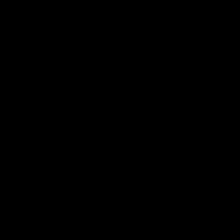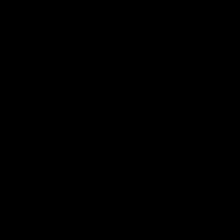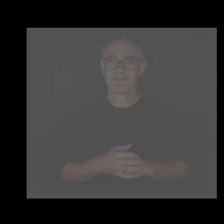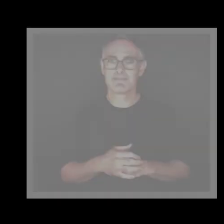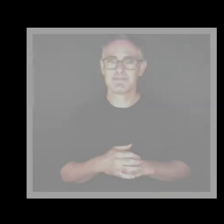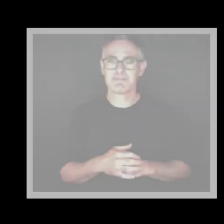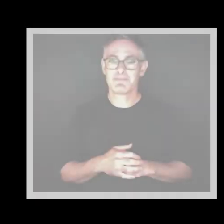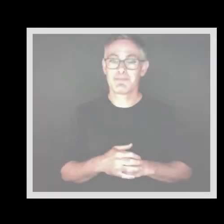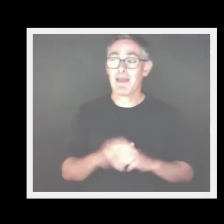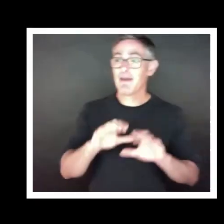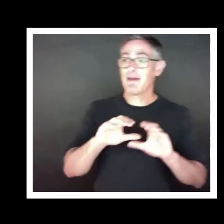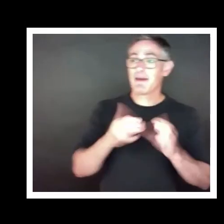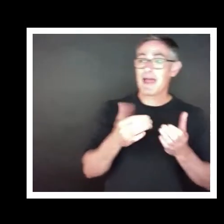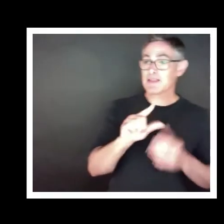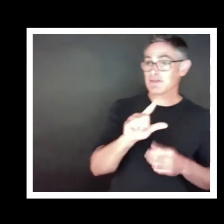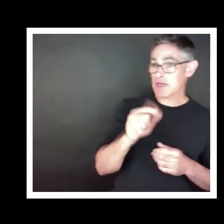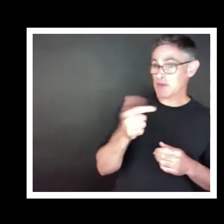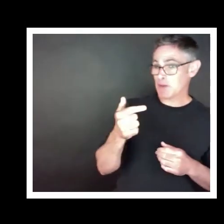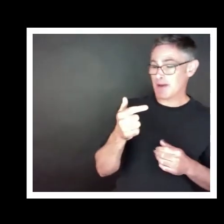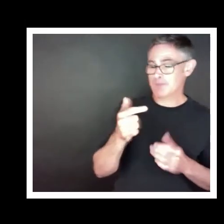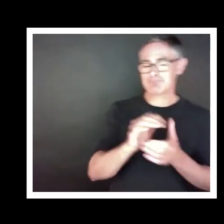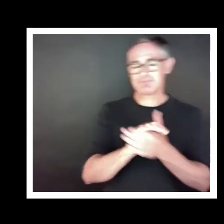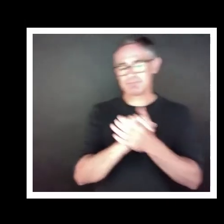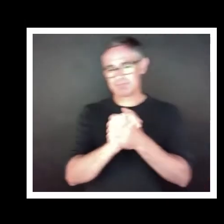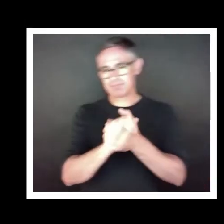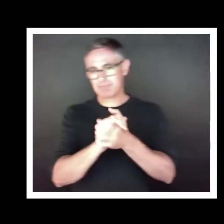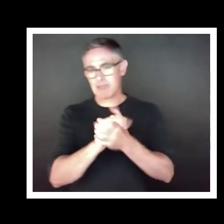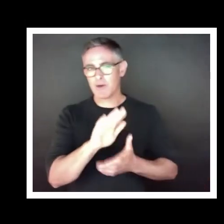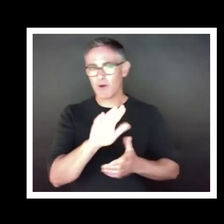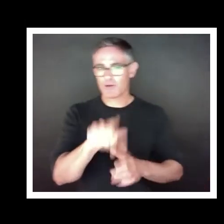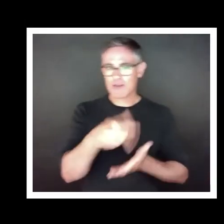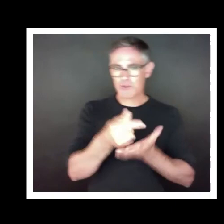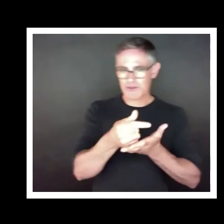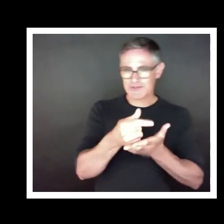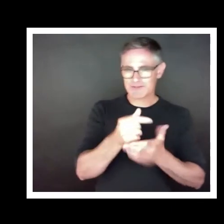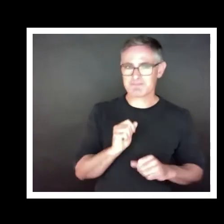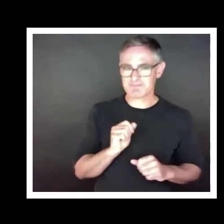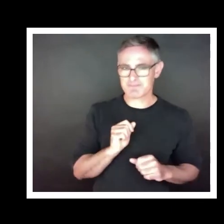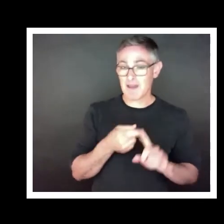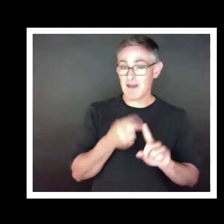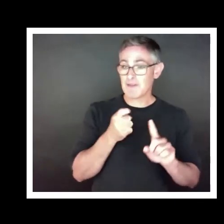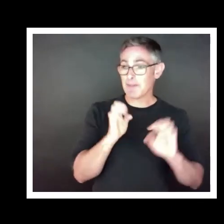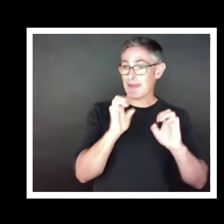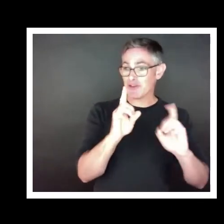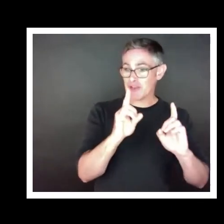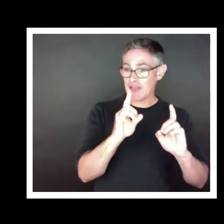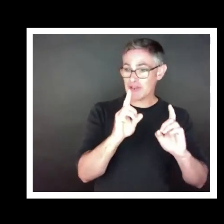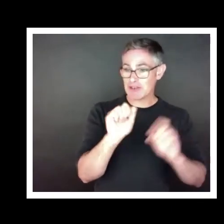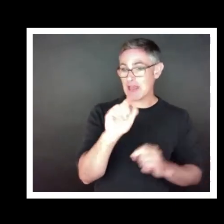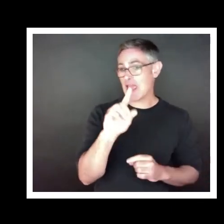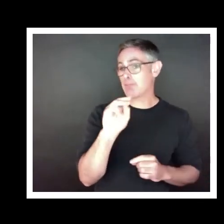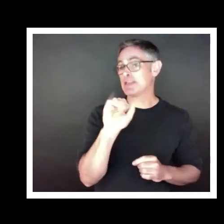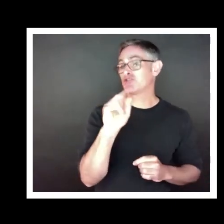Class of 2021 congratulations on your graduation. From the education administration program,